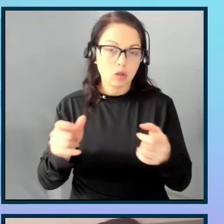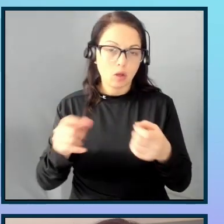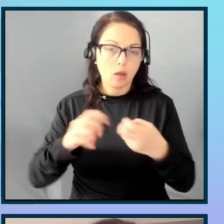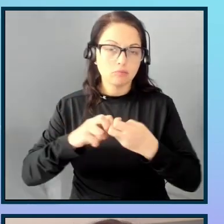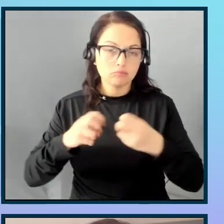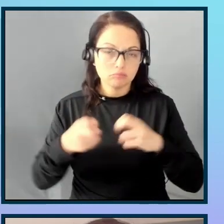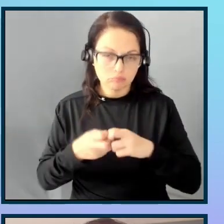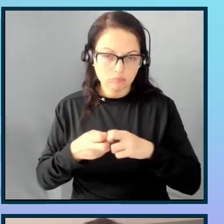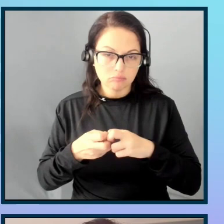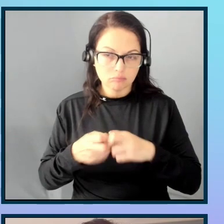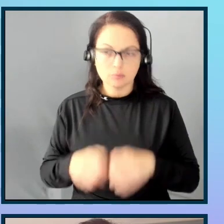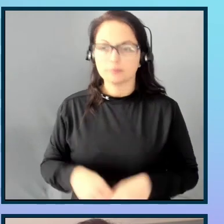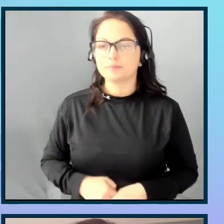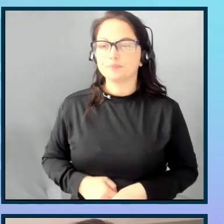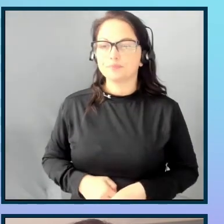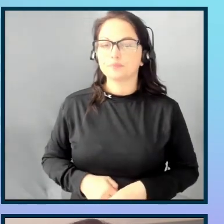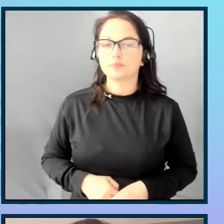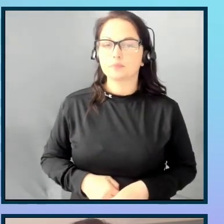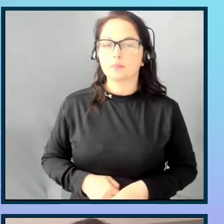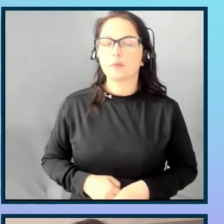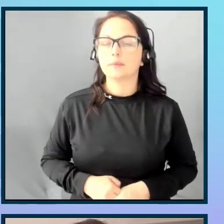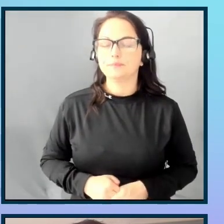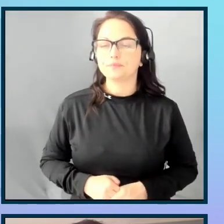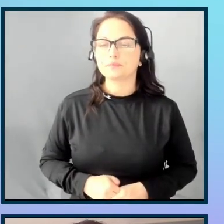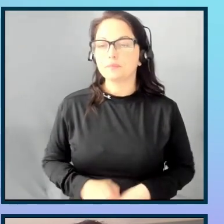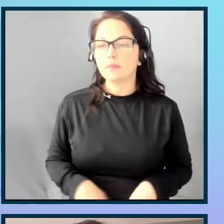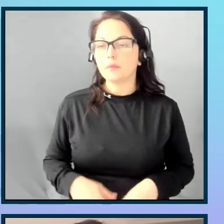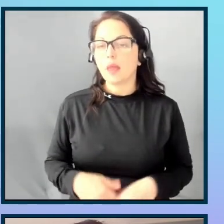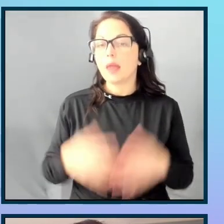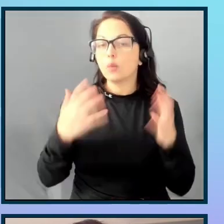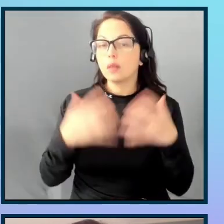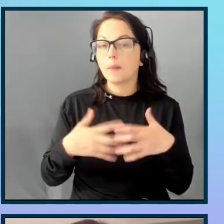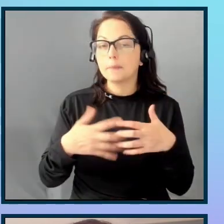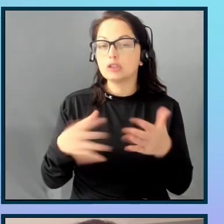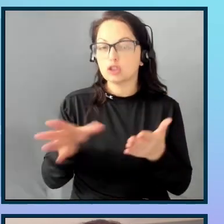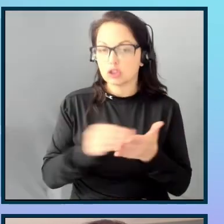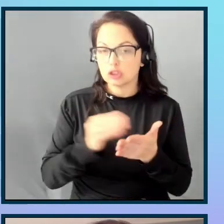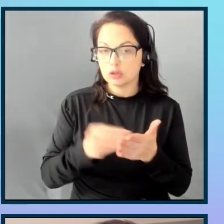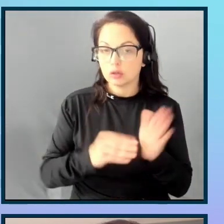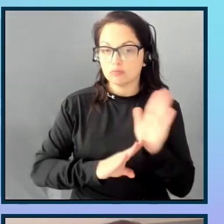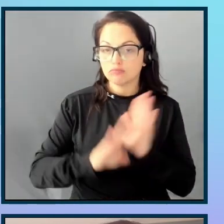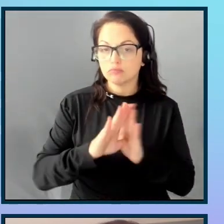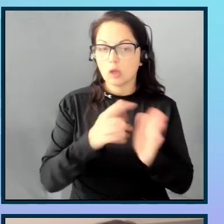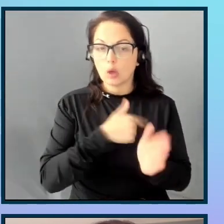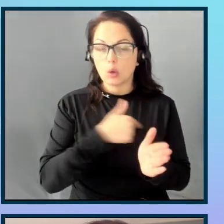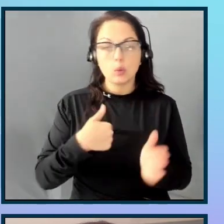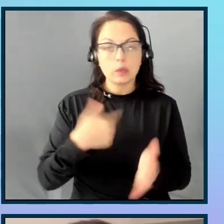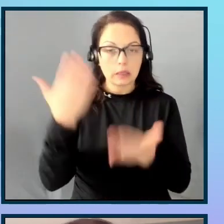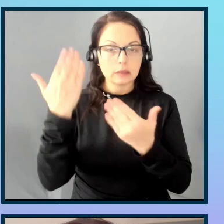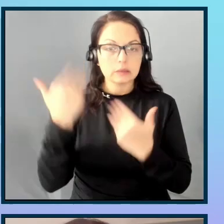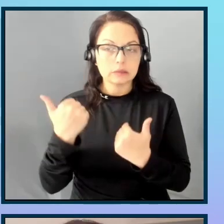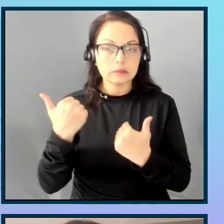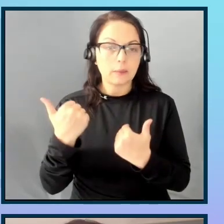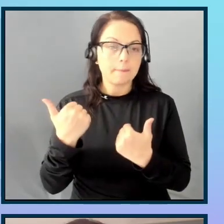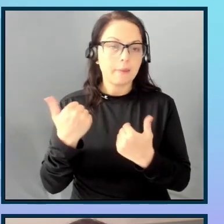Machine learning, developing the way it is. We expect a good deal of things to start getting solved.